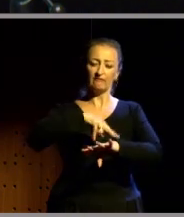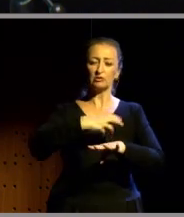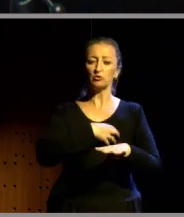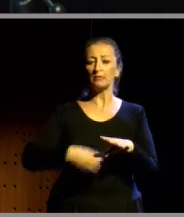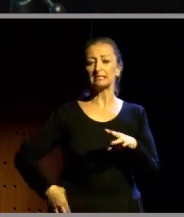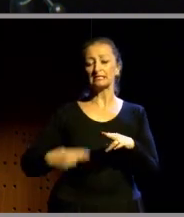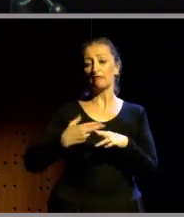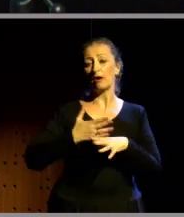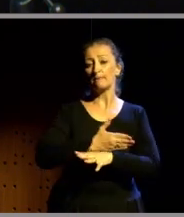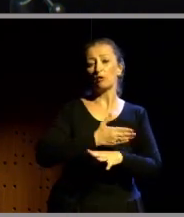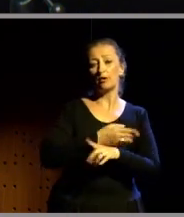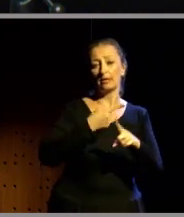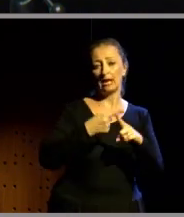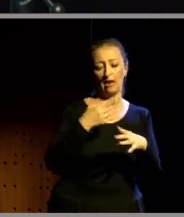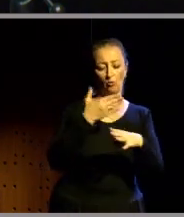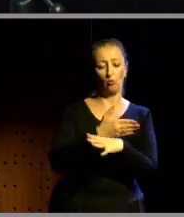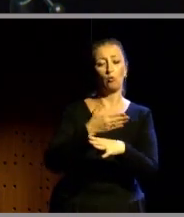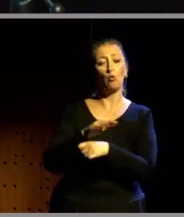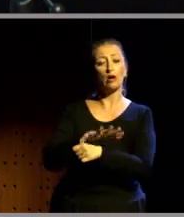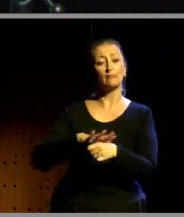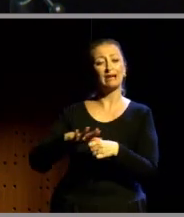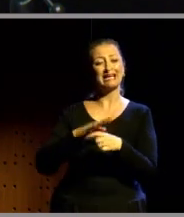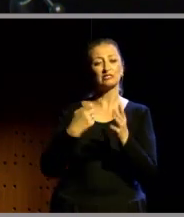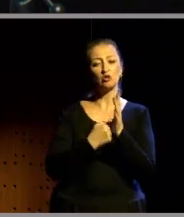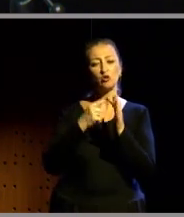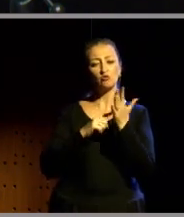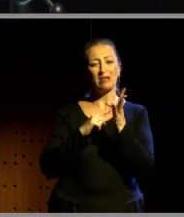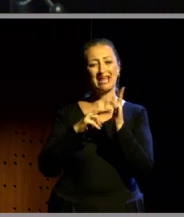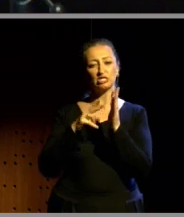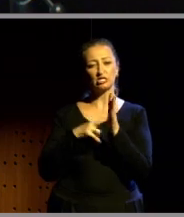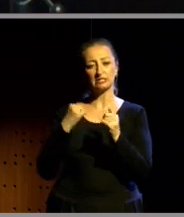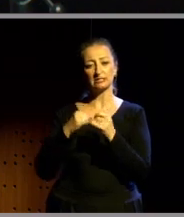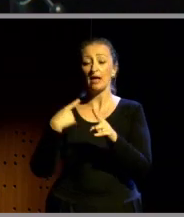and Minister for the Arts, who has held a long